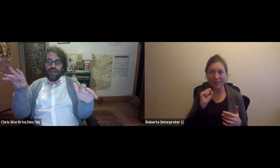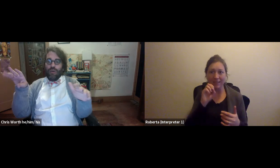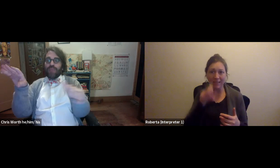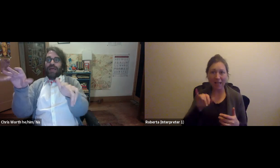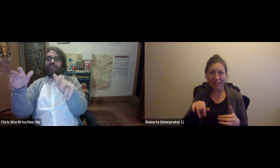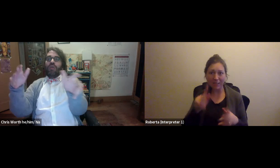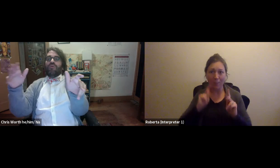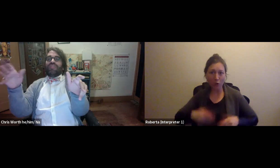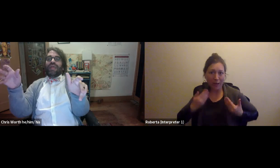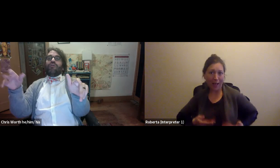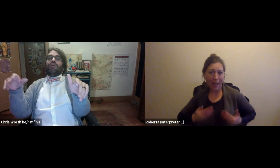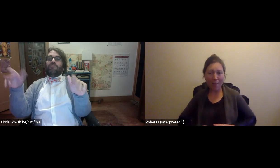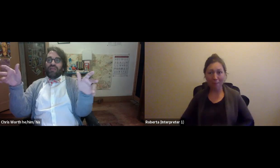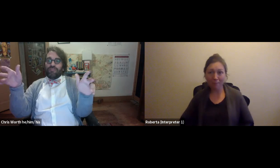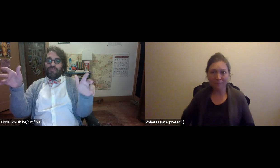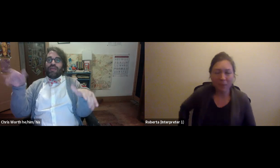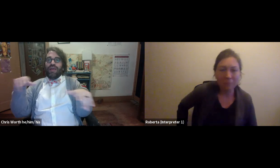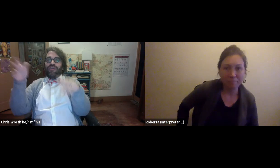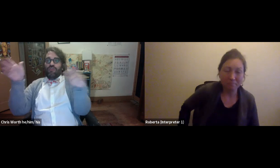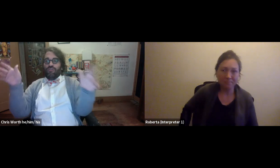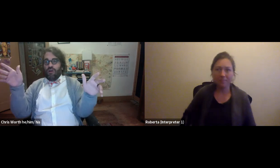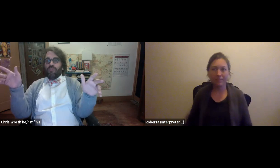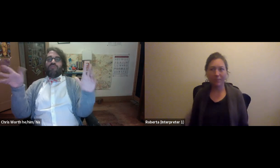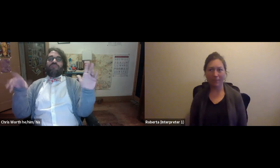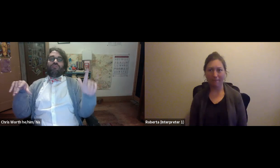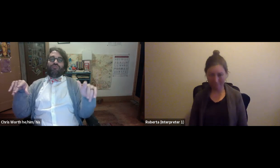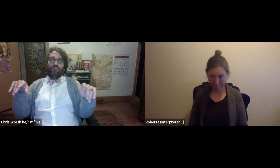I keep asking you was that good, but not that you're the arbiter of all good answers. >> KATIE